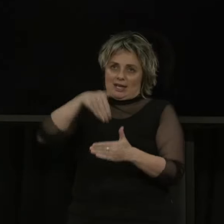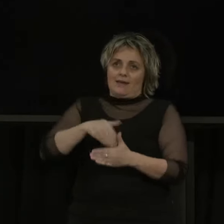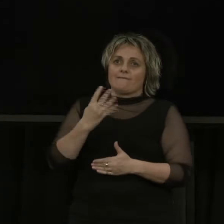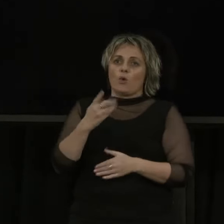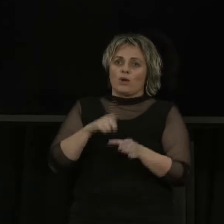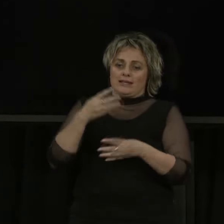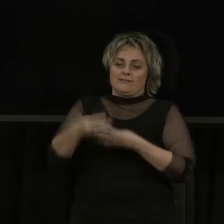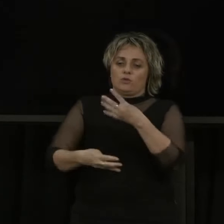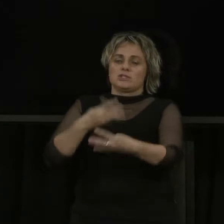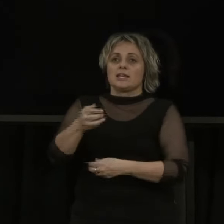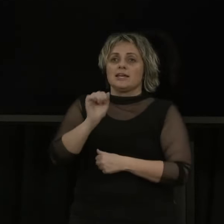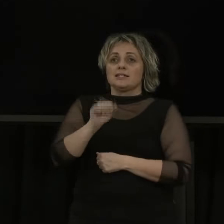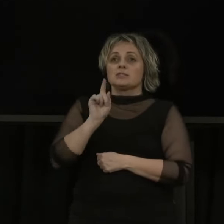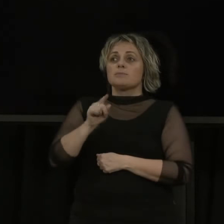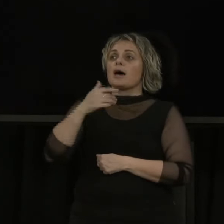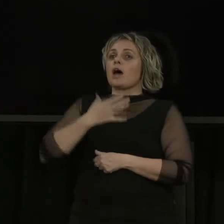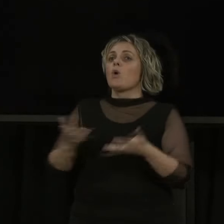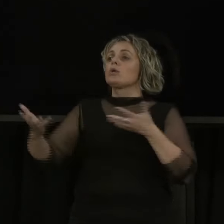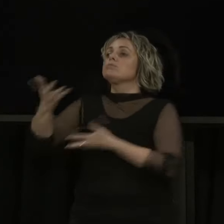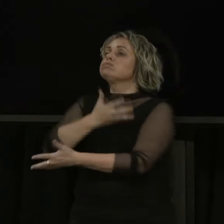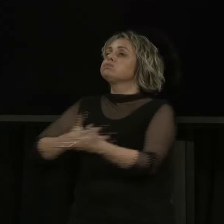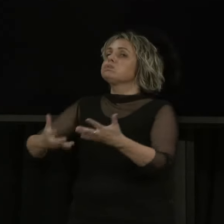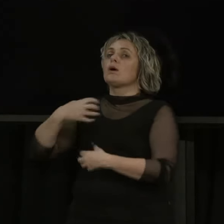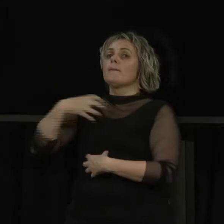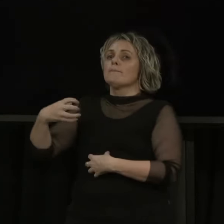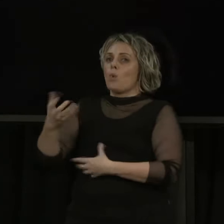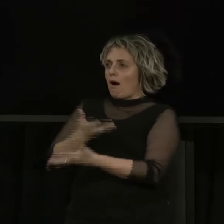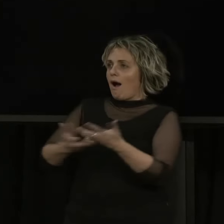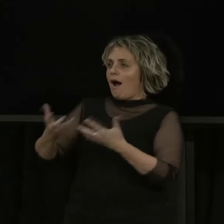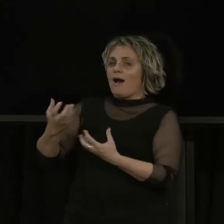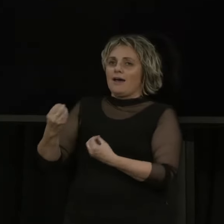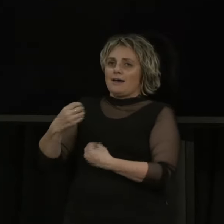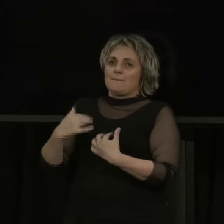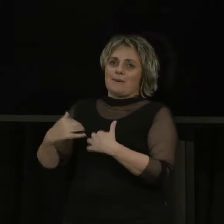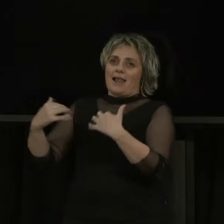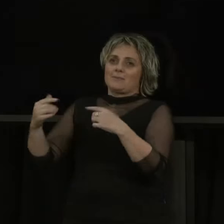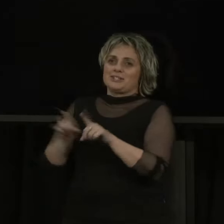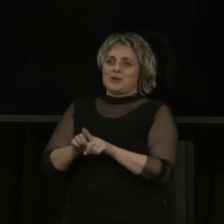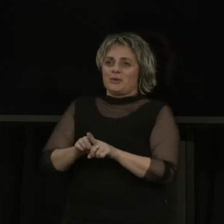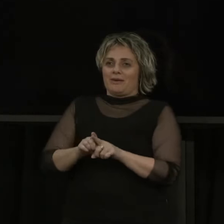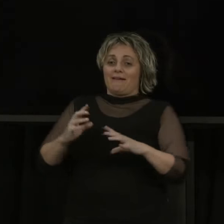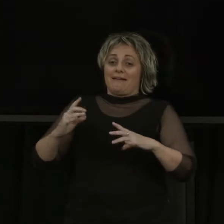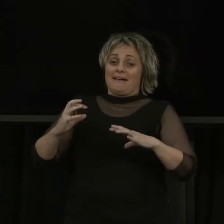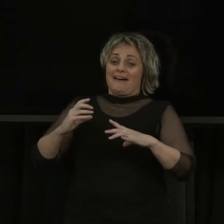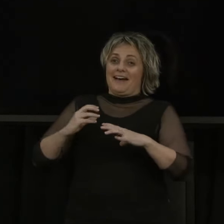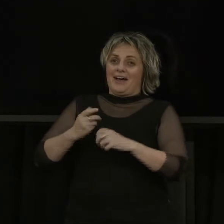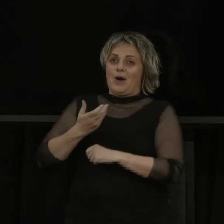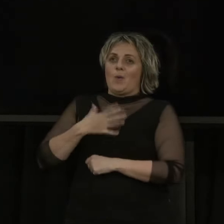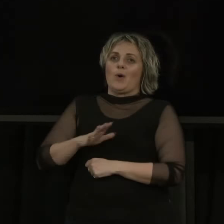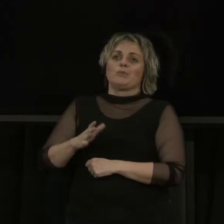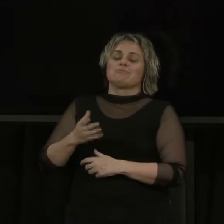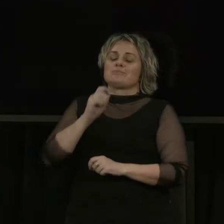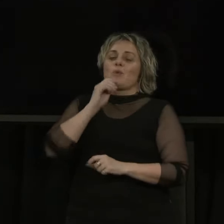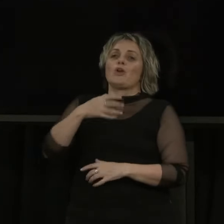am but we are going through a process on that. I continue to support it but I